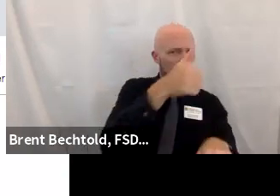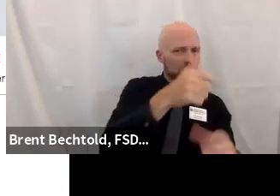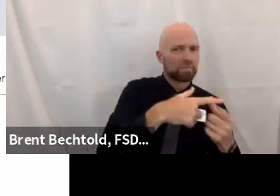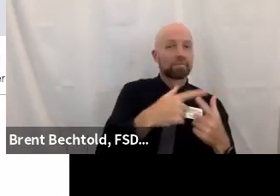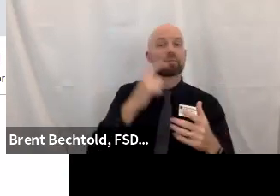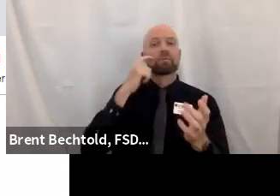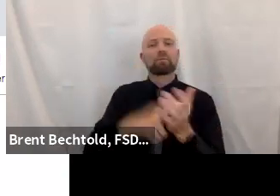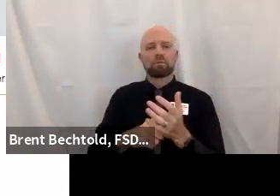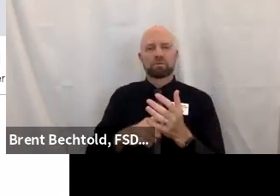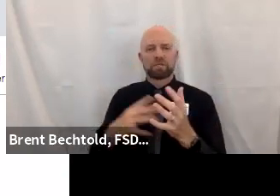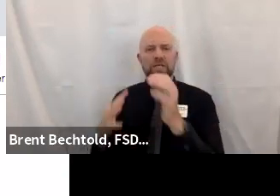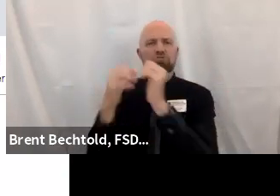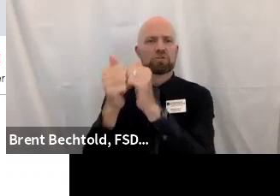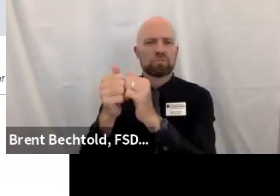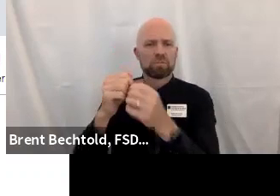So their speed might be slower.